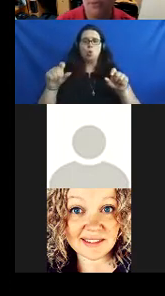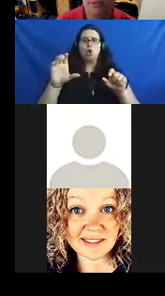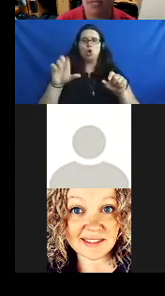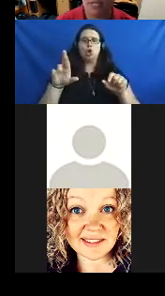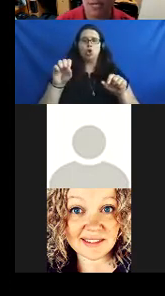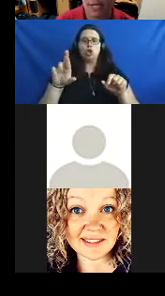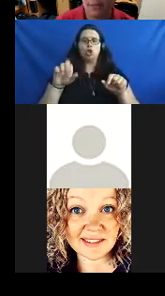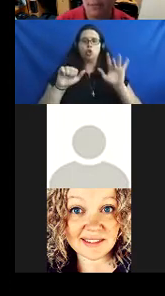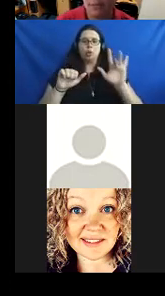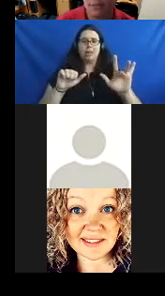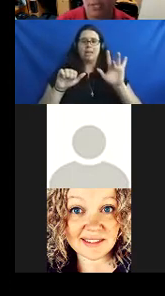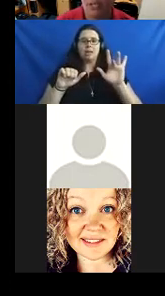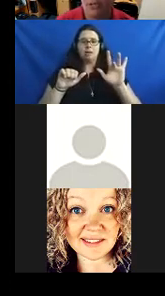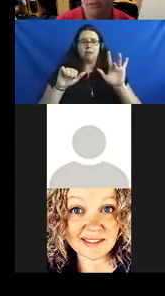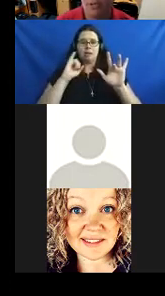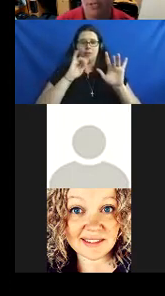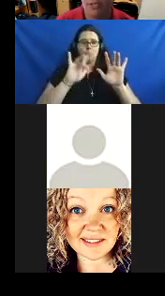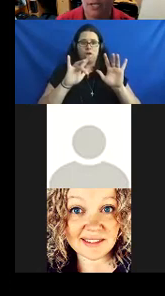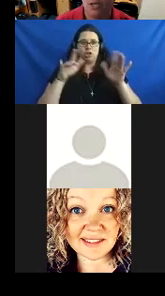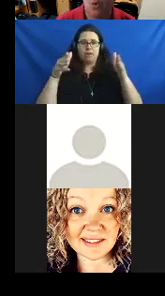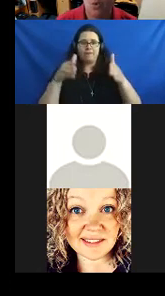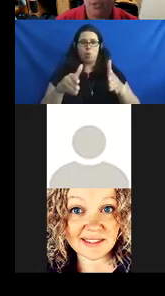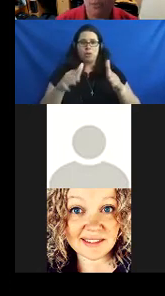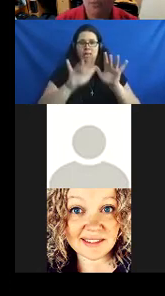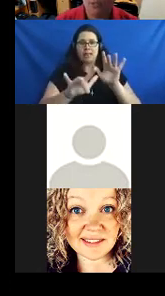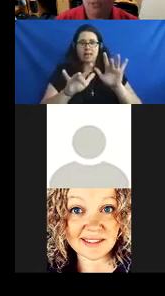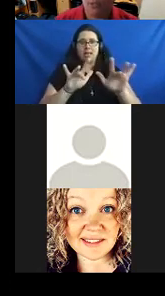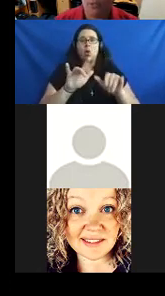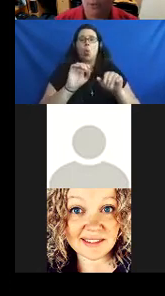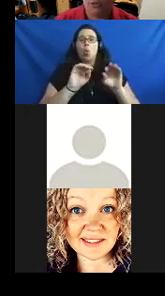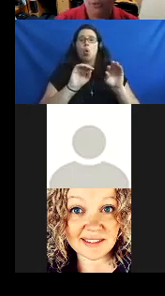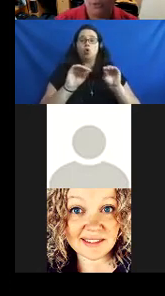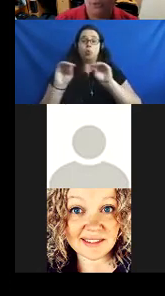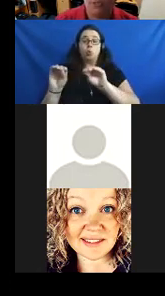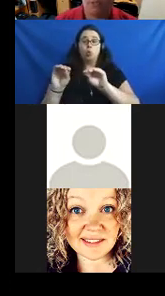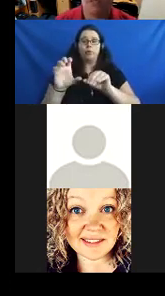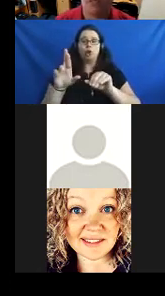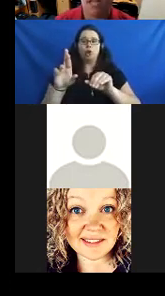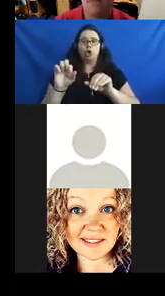AN ITEM OR MOVE THE CURSOR TO A SPECIFIC ITEM.